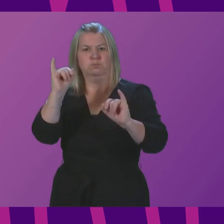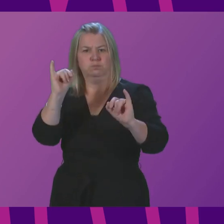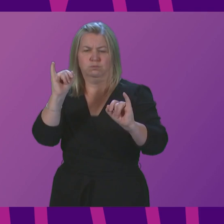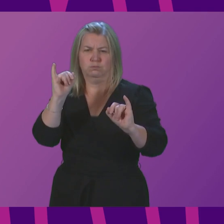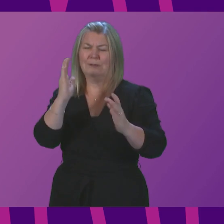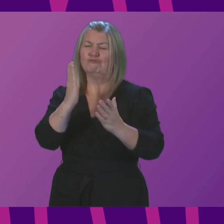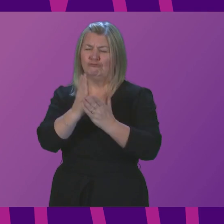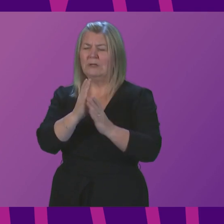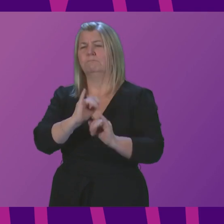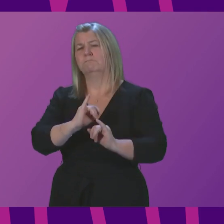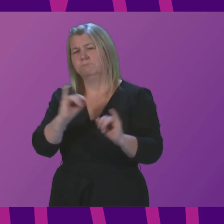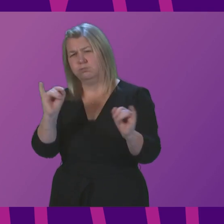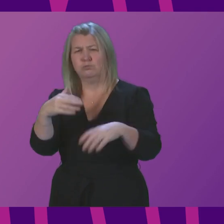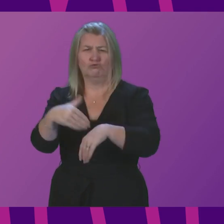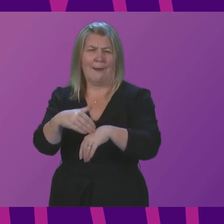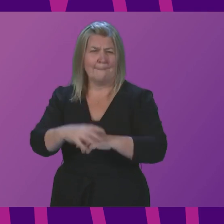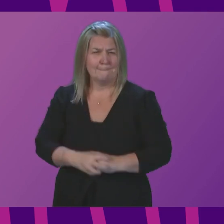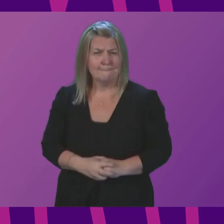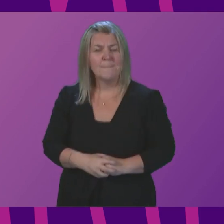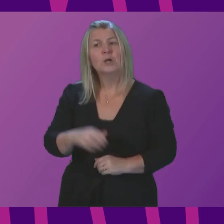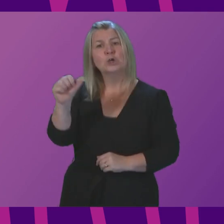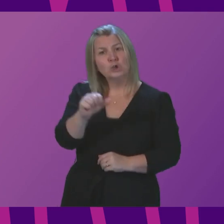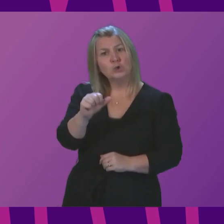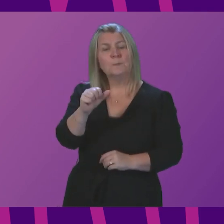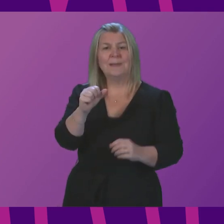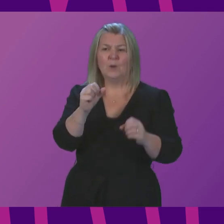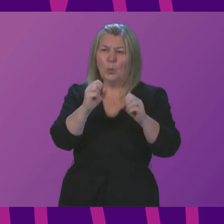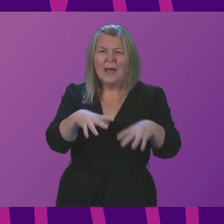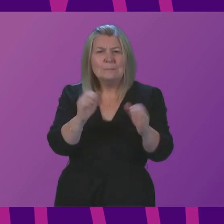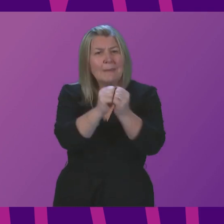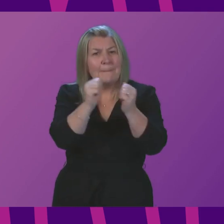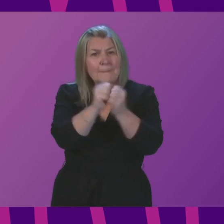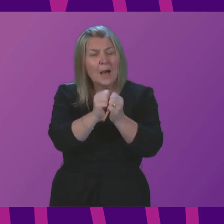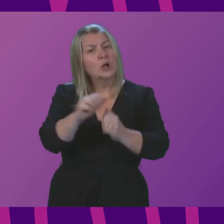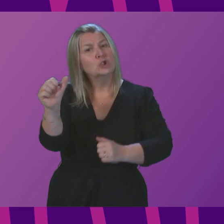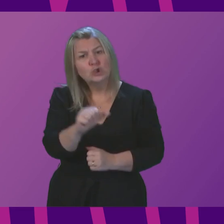environmental crime. What were supposed to be bales of waste paper included used nappies,